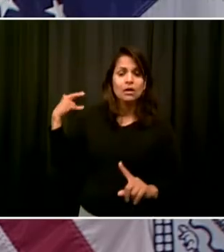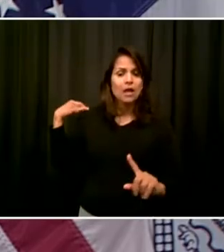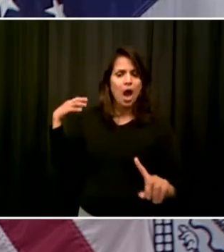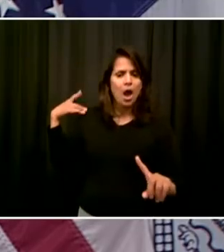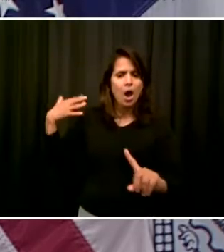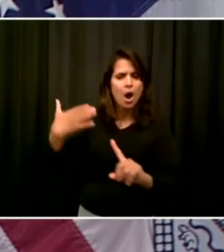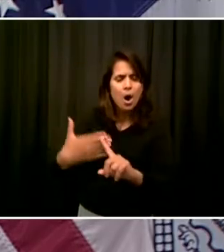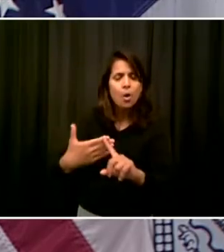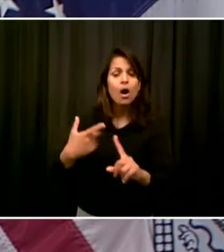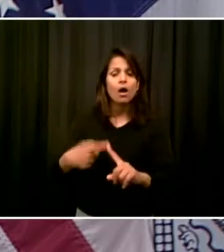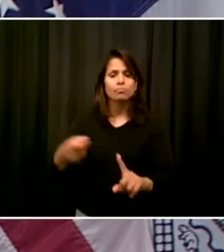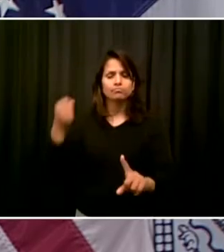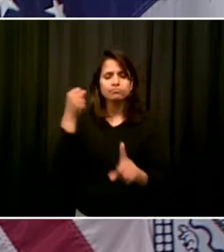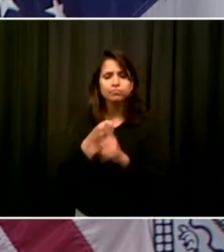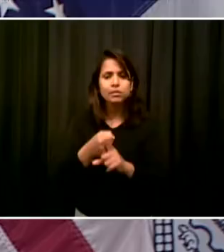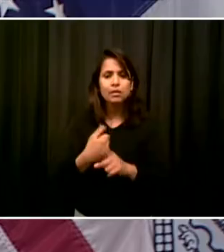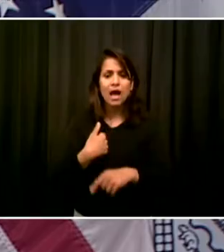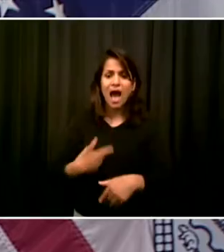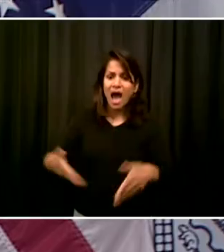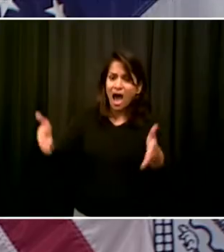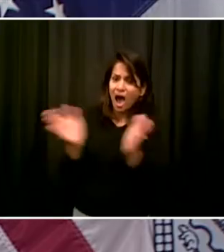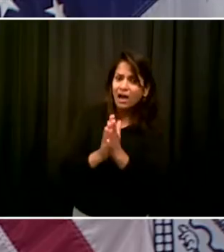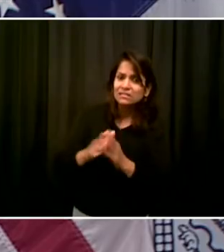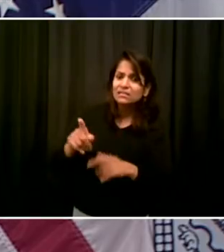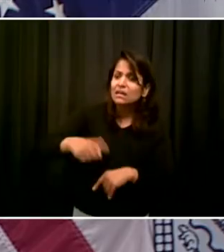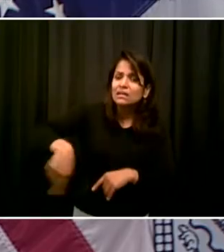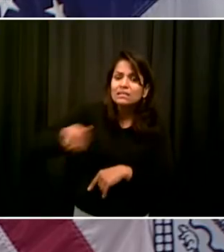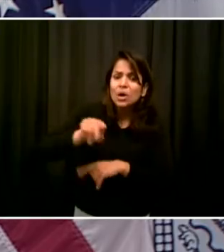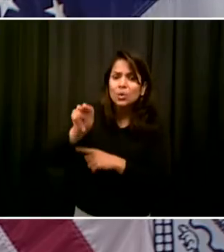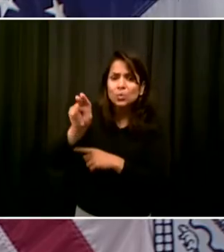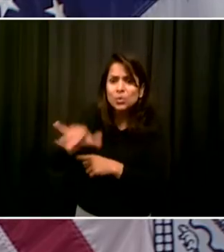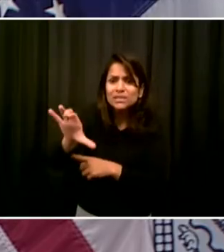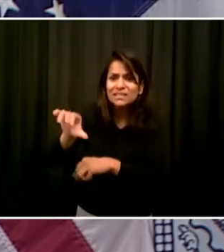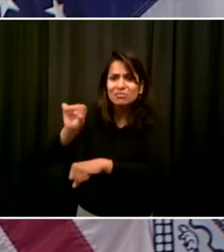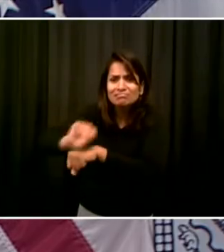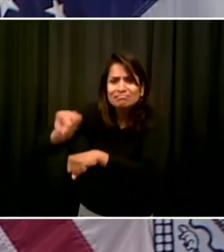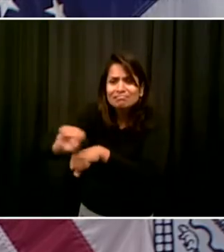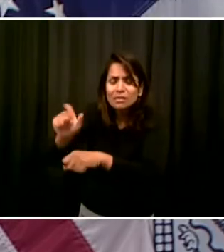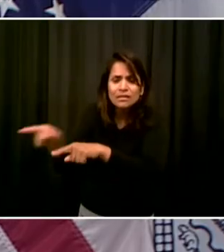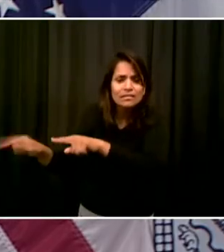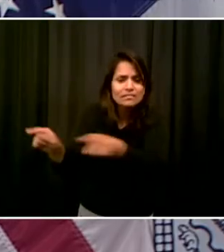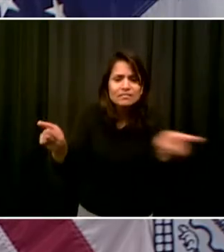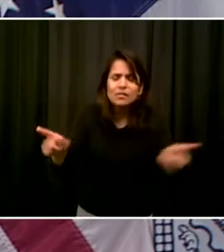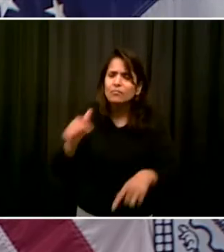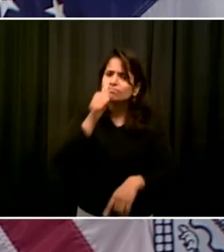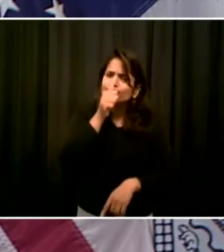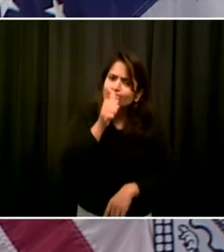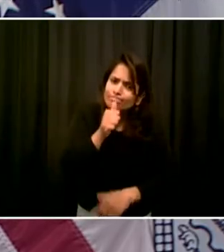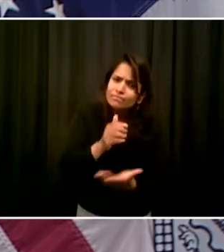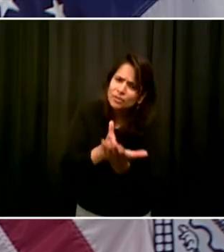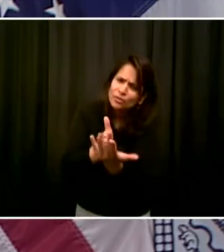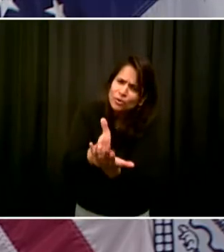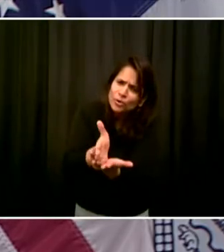ISCRIS. TS HIWILL BE A MULTI-YEAR CHALLENGE. OUR CY ITWORKERS ARE ASKED TO DO MORE AND MORE IN THE